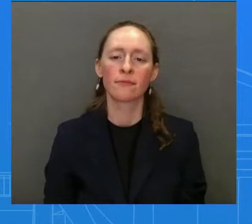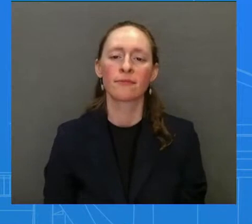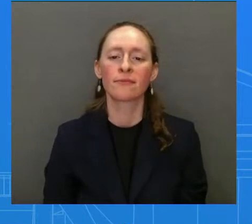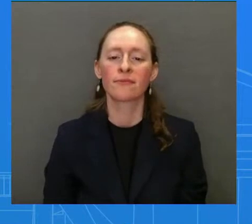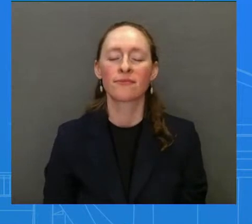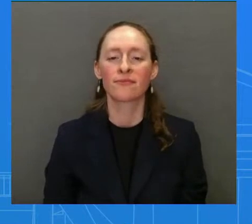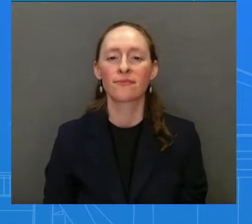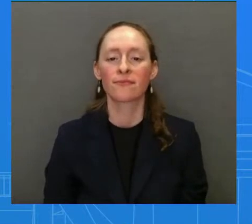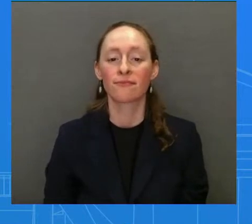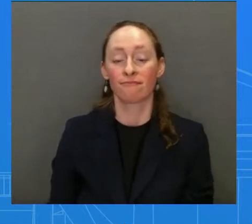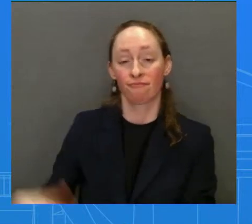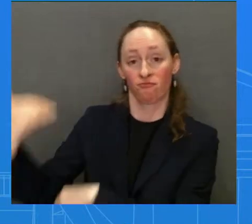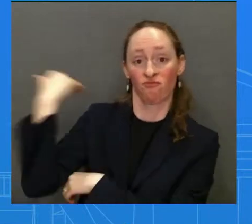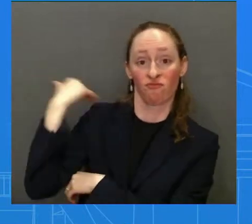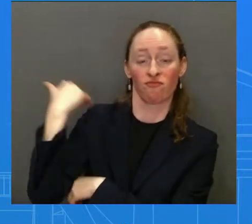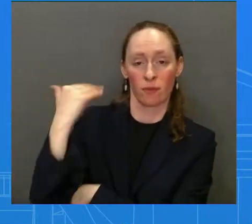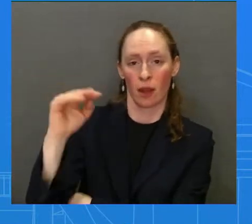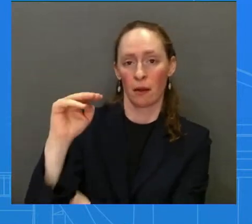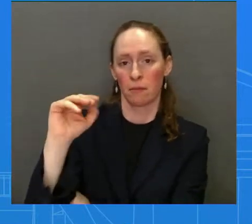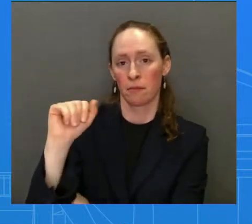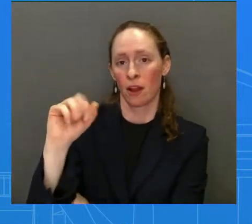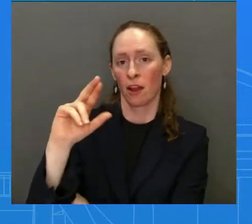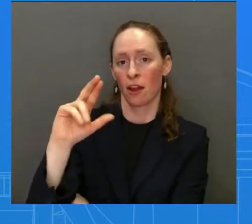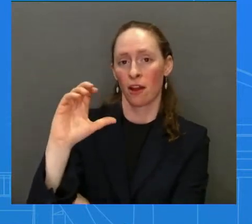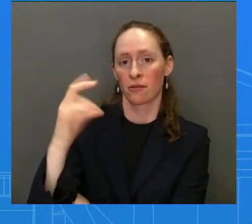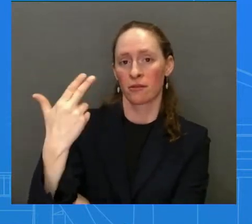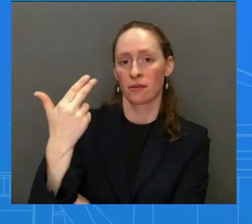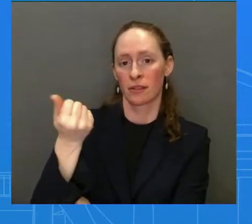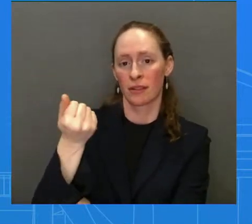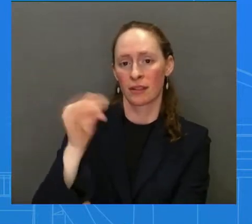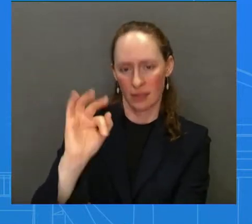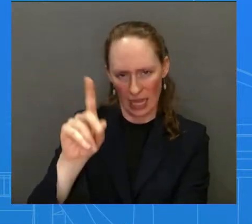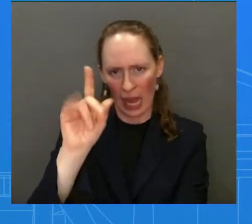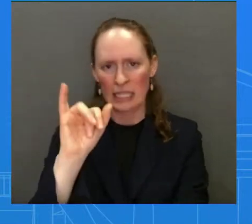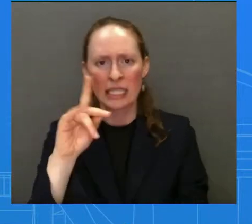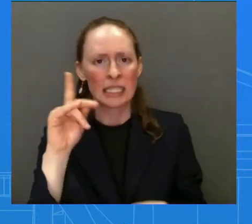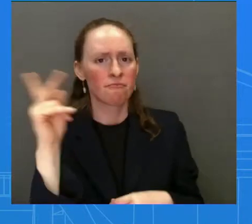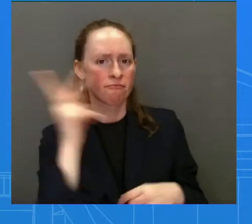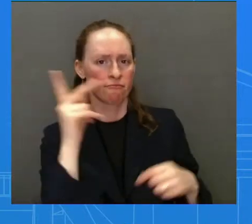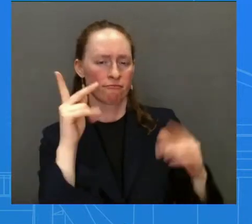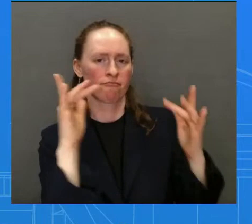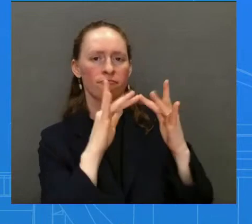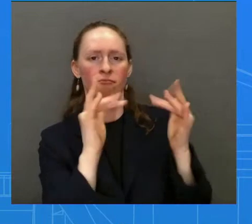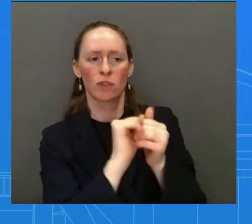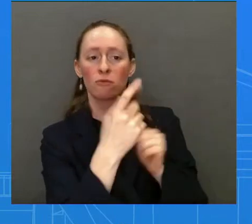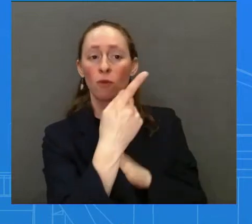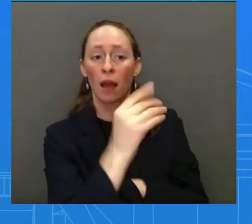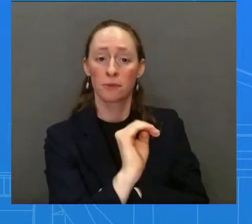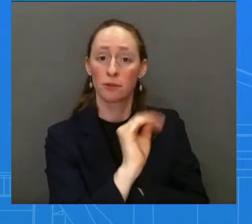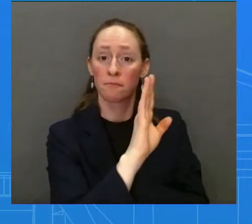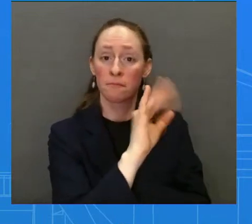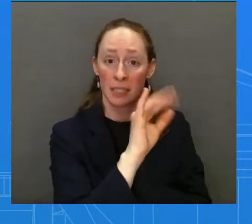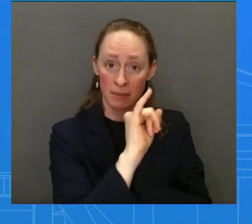We gave a readout of -- of -- of that -- of that conversation, and you saw a statement